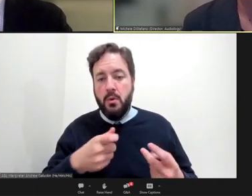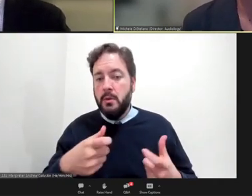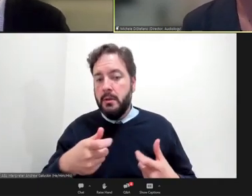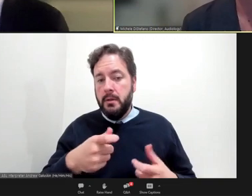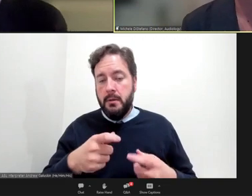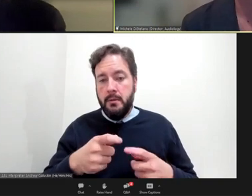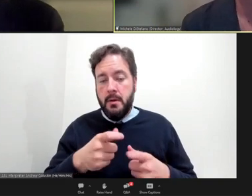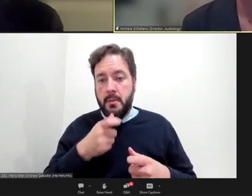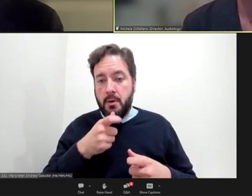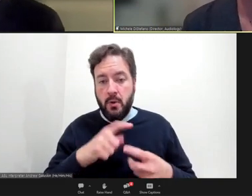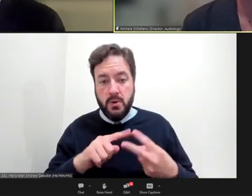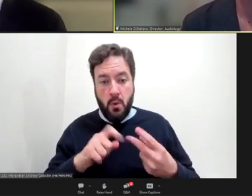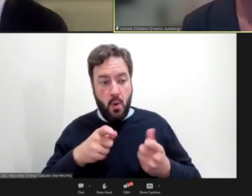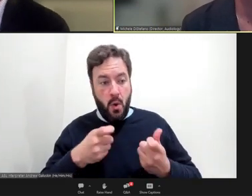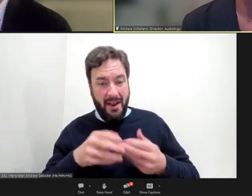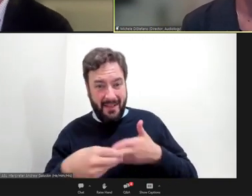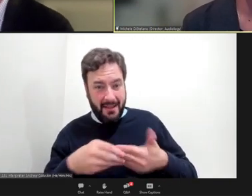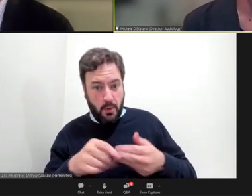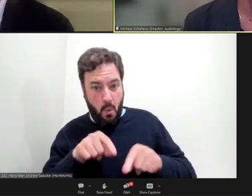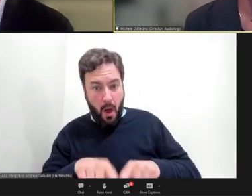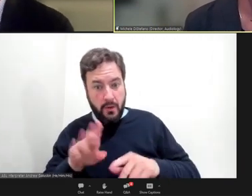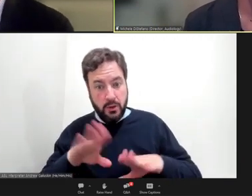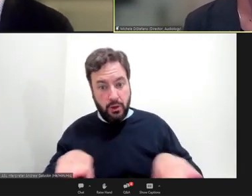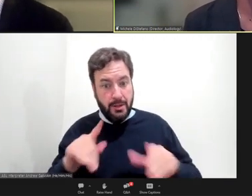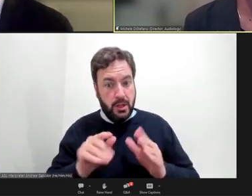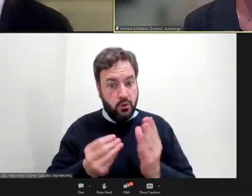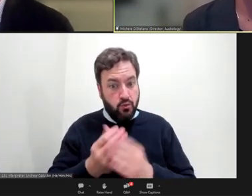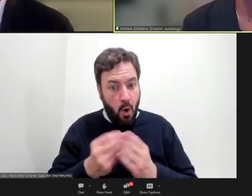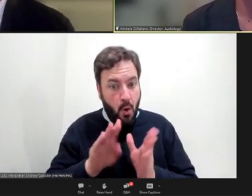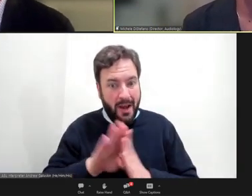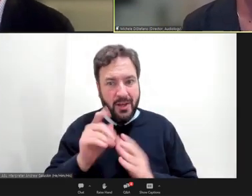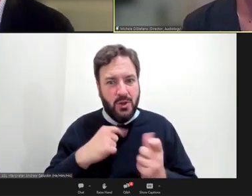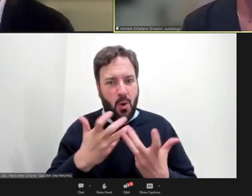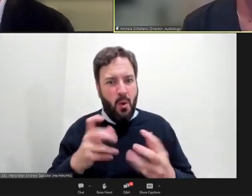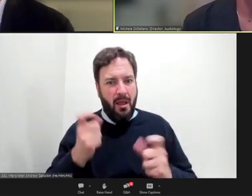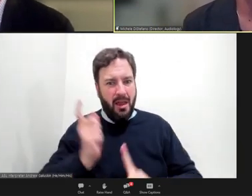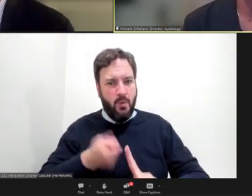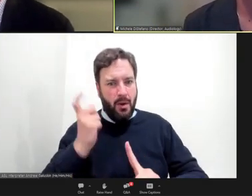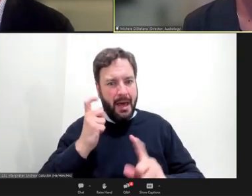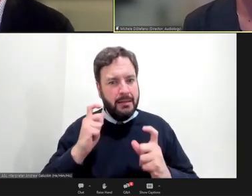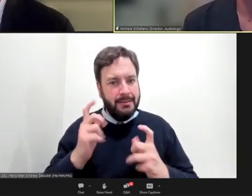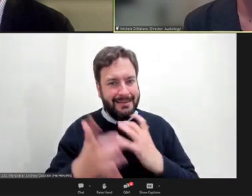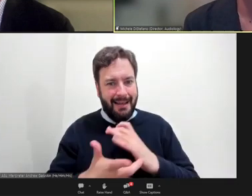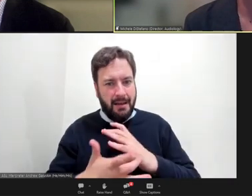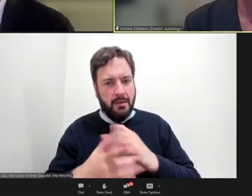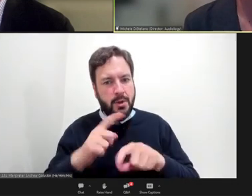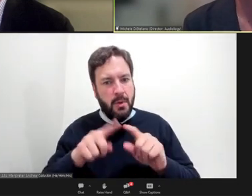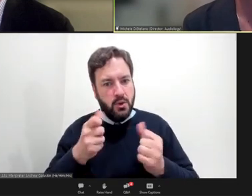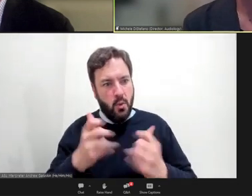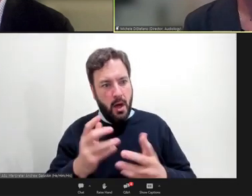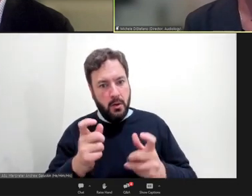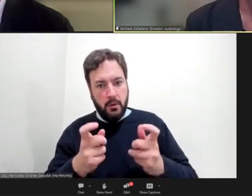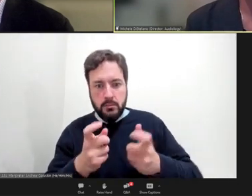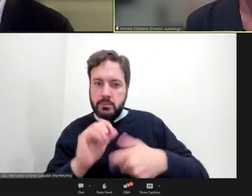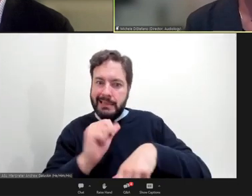as your child is growing. In the beginning, you don't want a lot of automatic technology. But you want to be able to enable that as they get